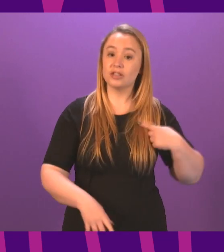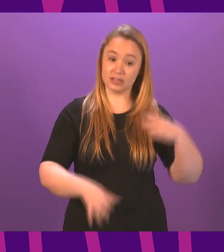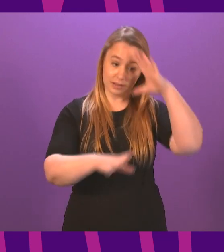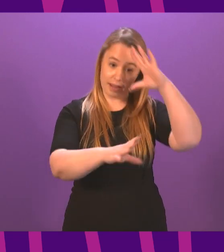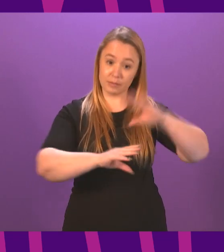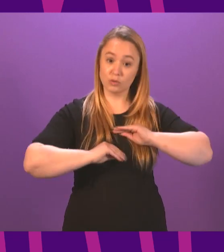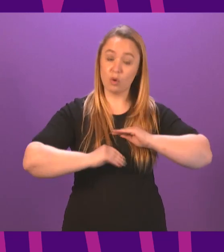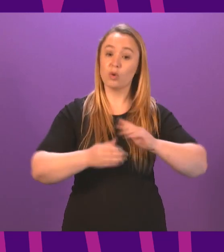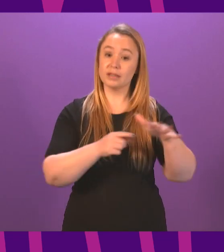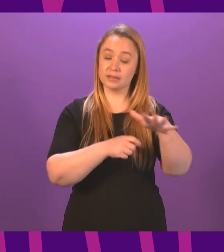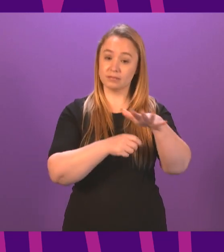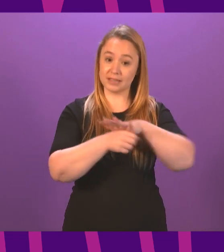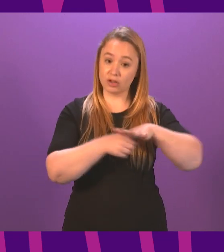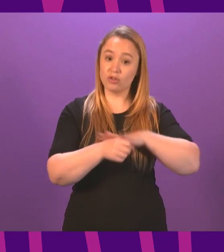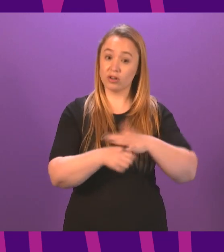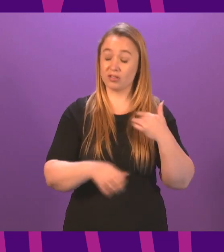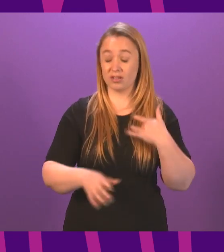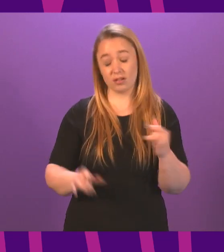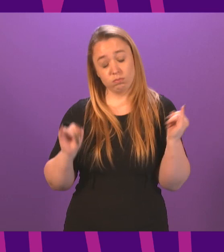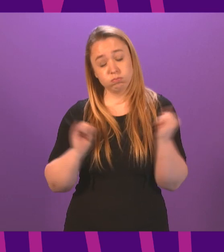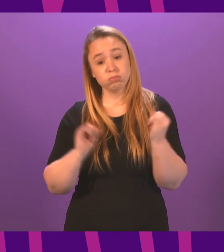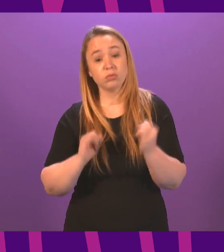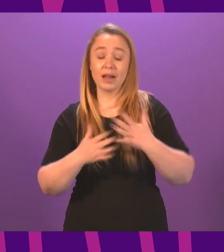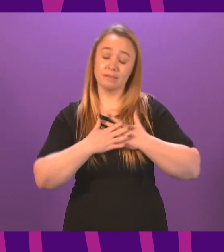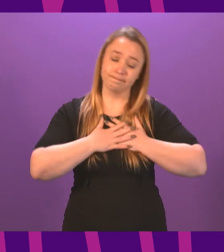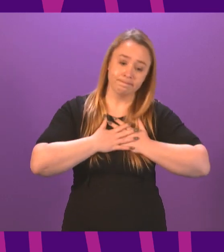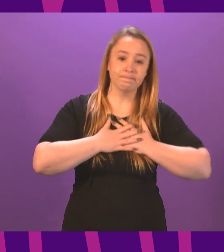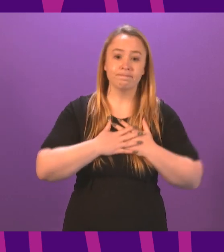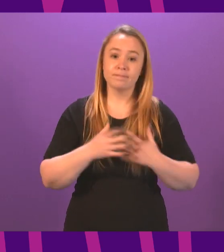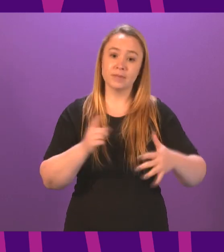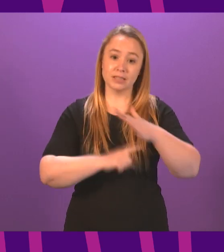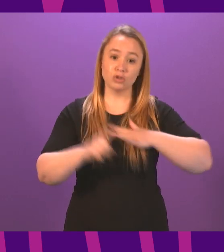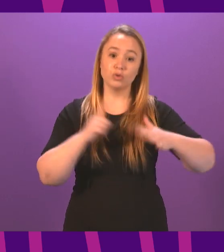heart goes out to her, as I am sure the heart of each and every one of us does. She asked